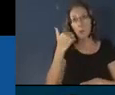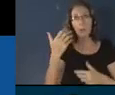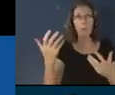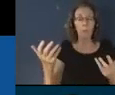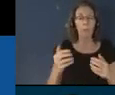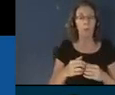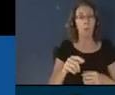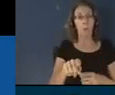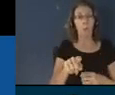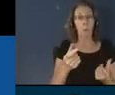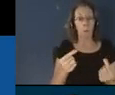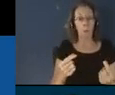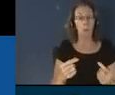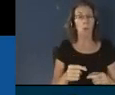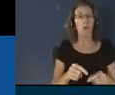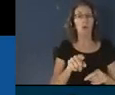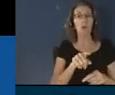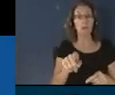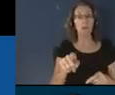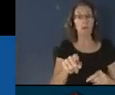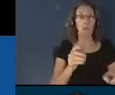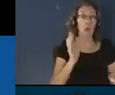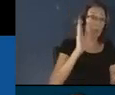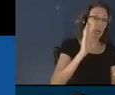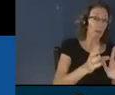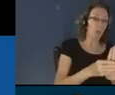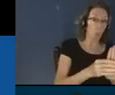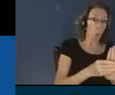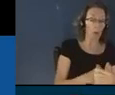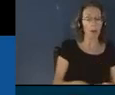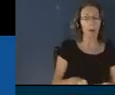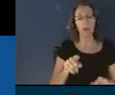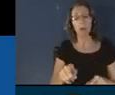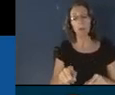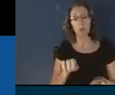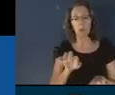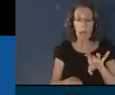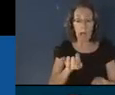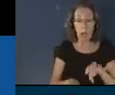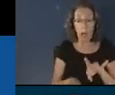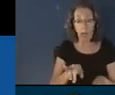and actually type in the captioning as it occurs after you've done it.